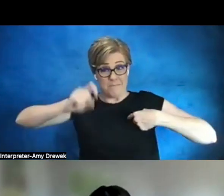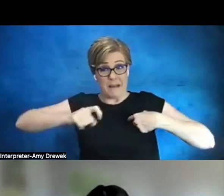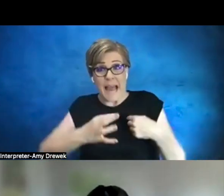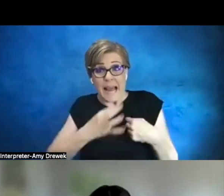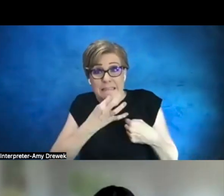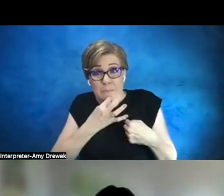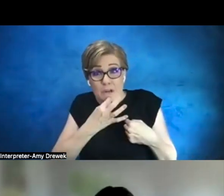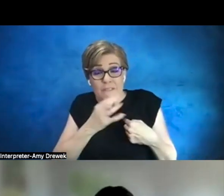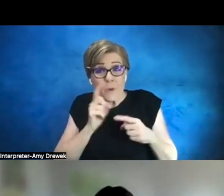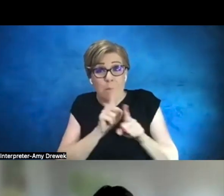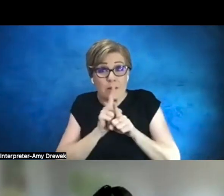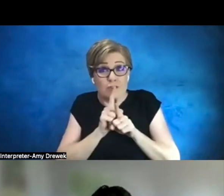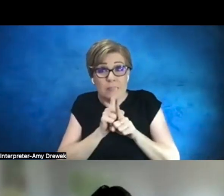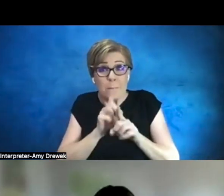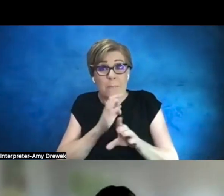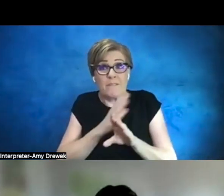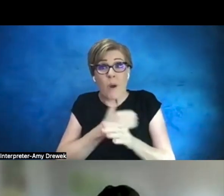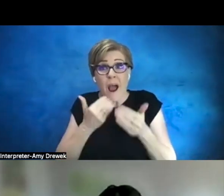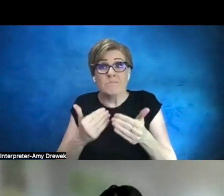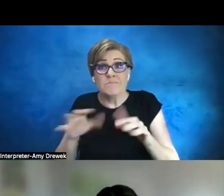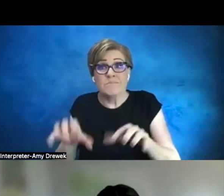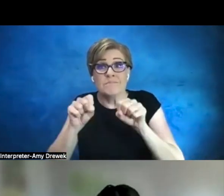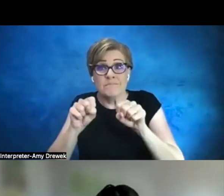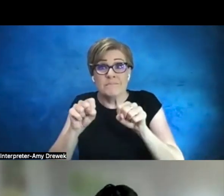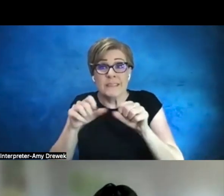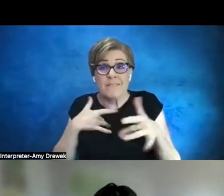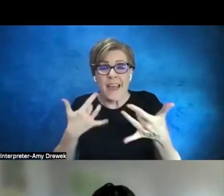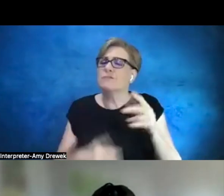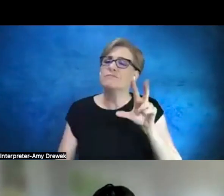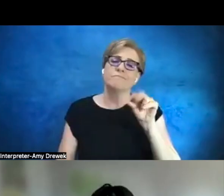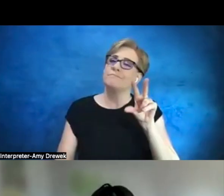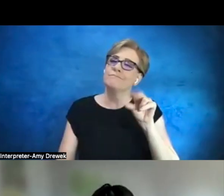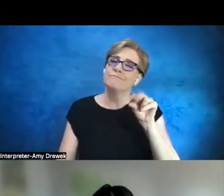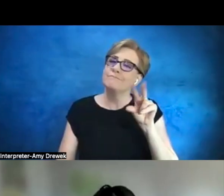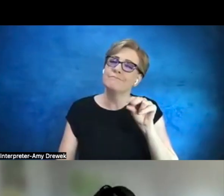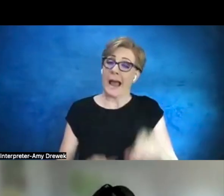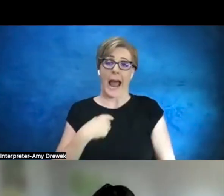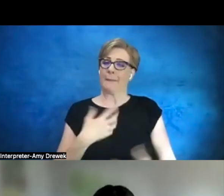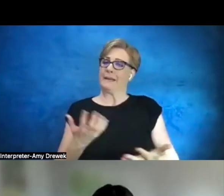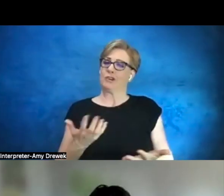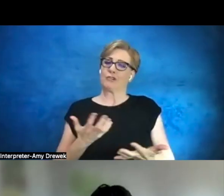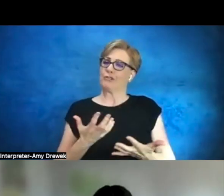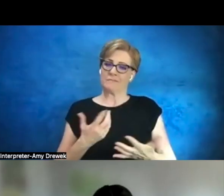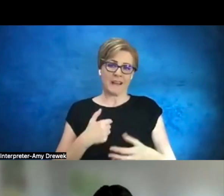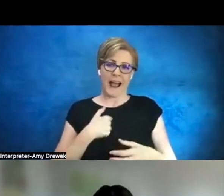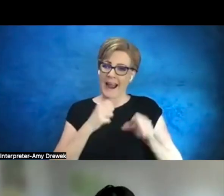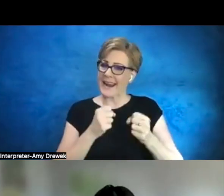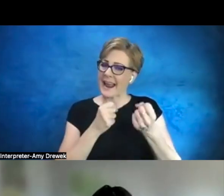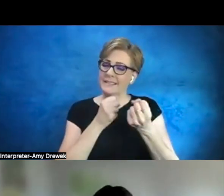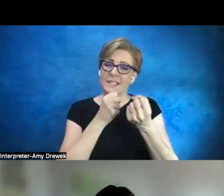The answer is no, not at all. I am very available to support you with planning support and advice.